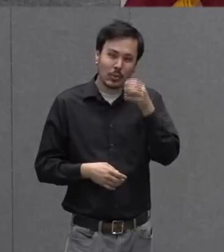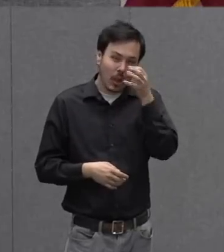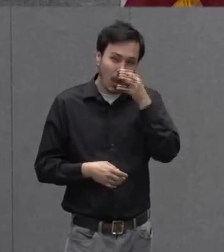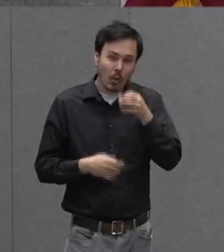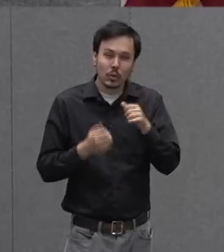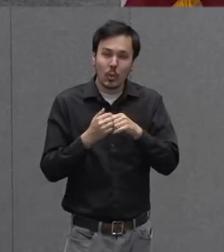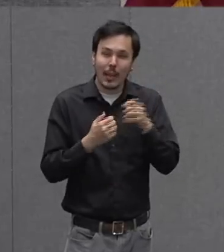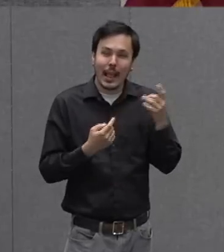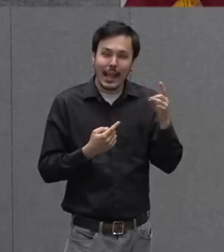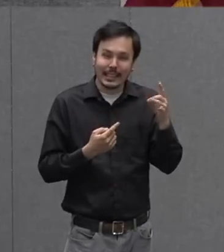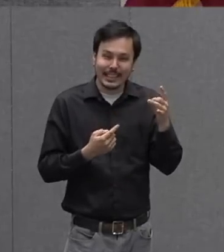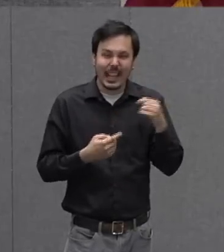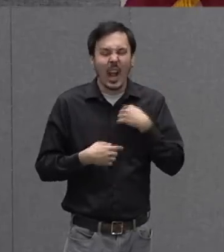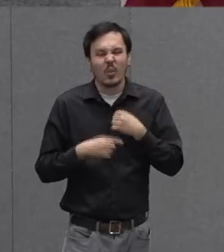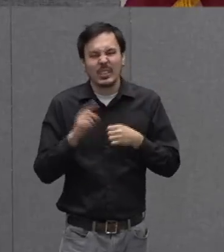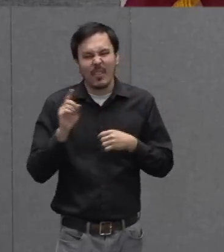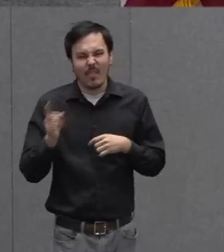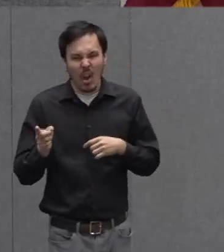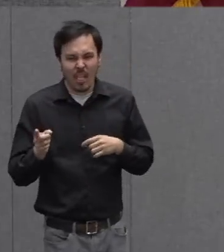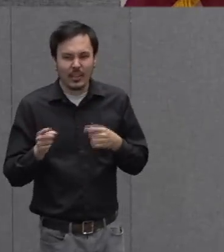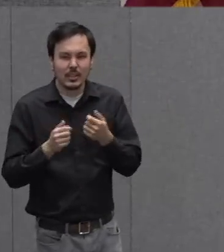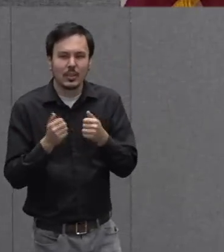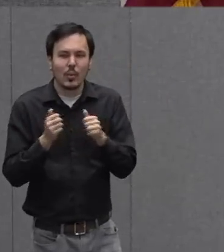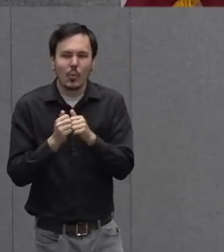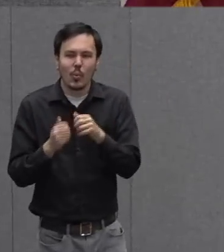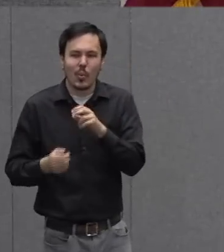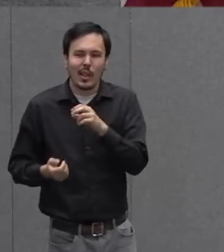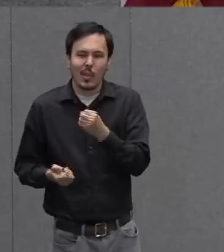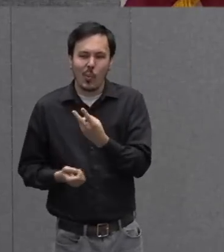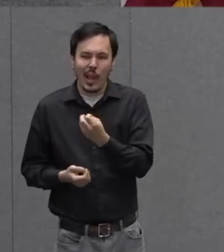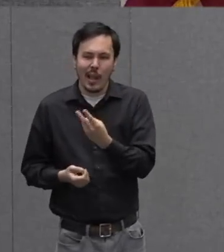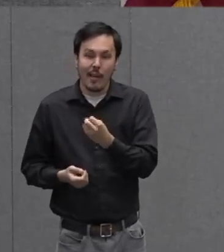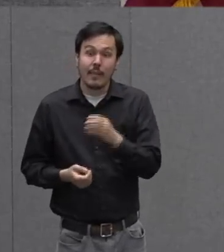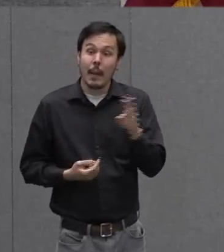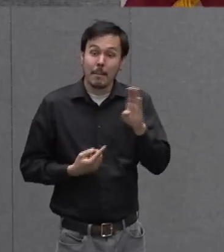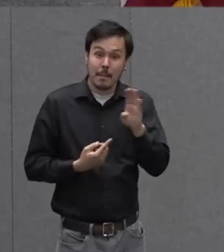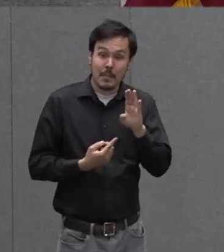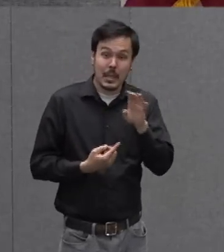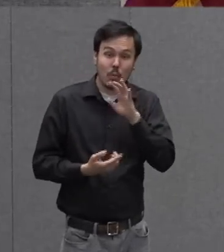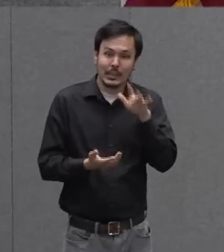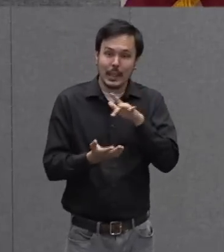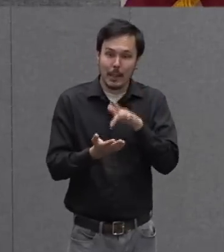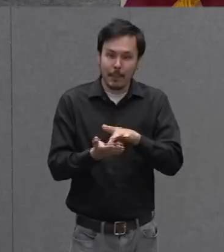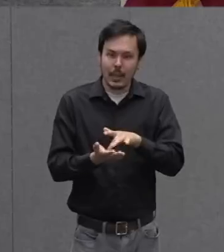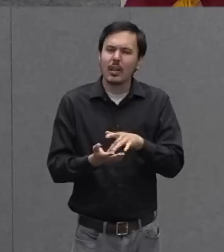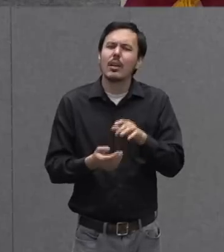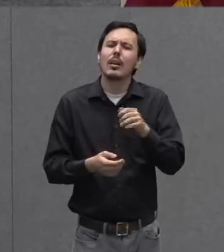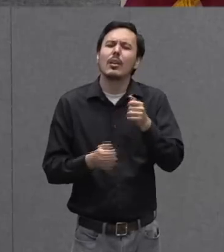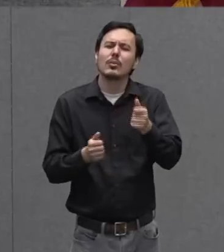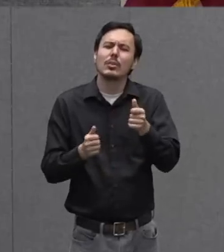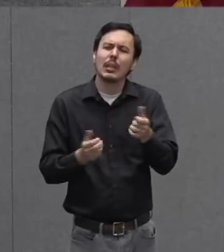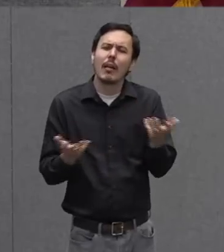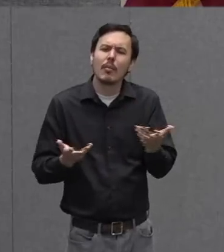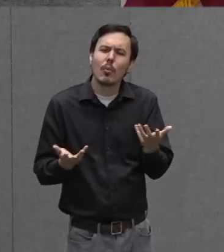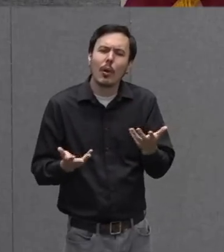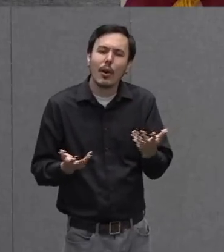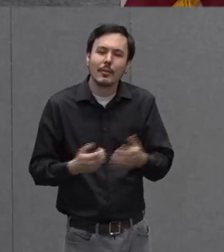I was the farthest away at 12, and Mrs. B was in the middle, but what about you? How close did you get to our real number?